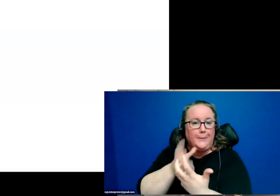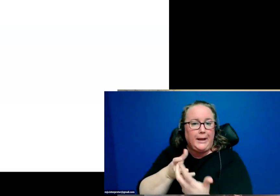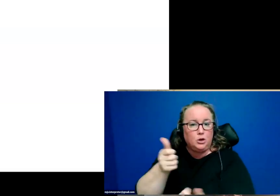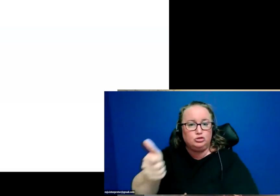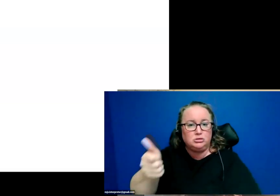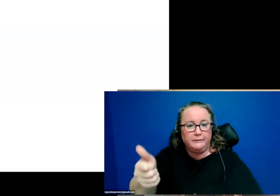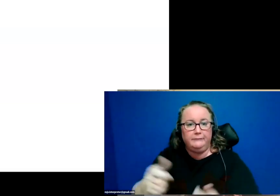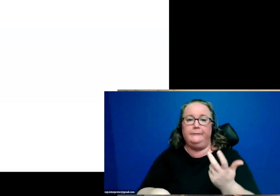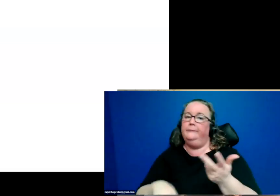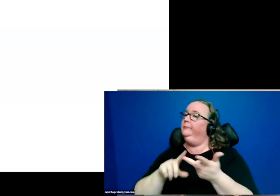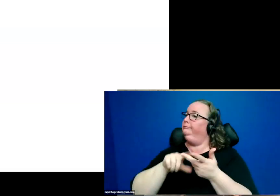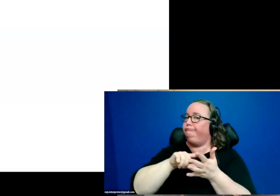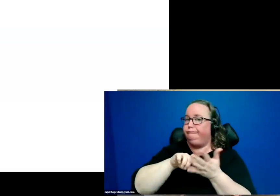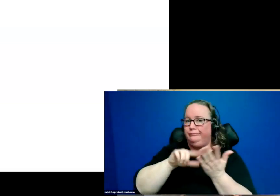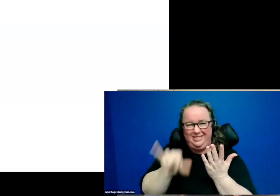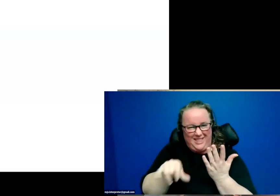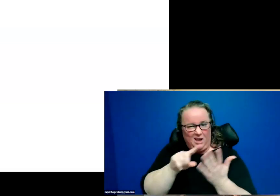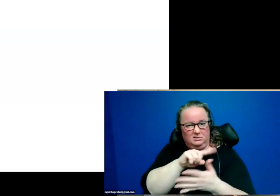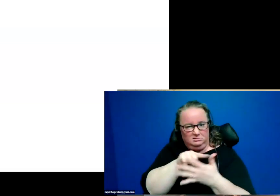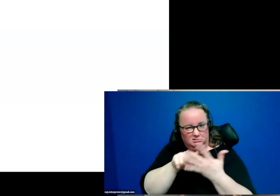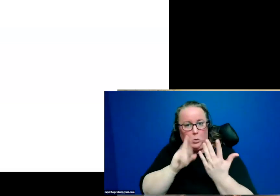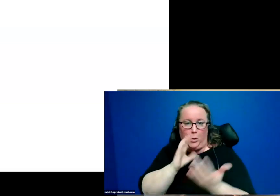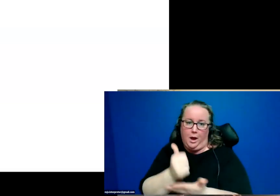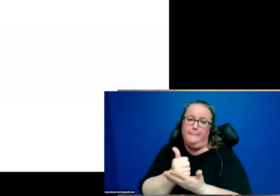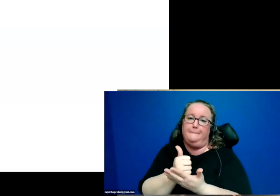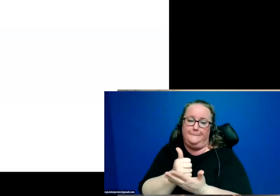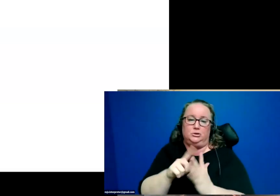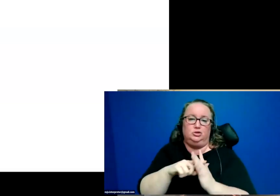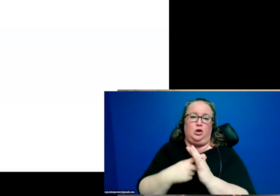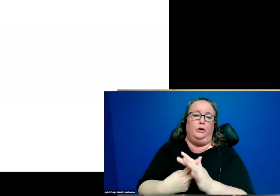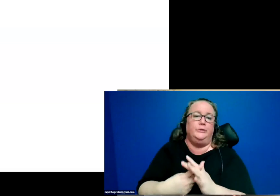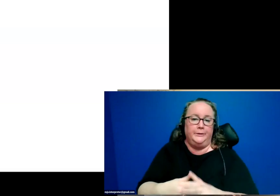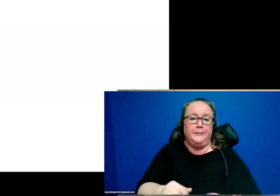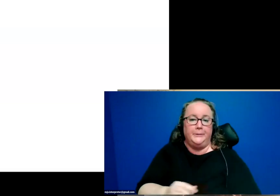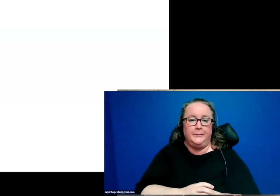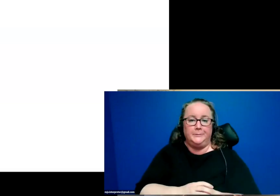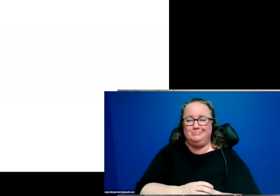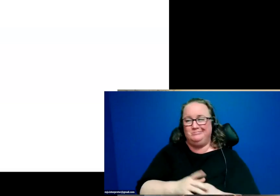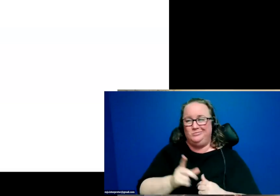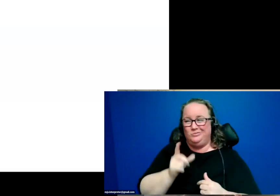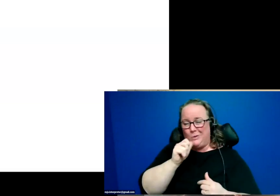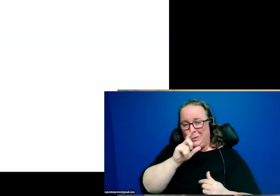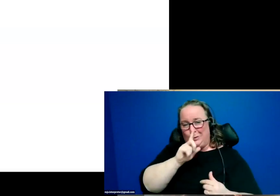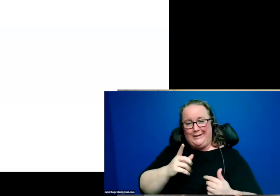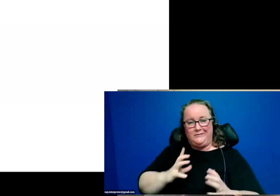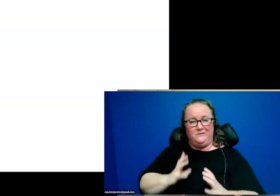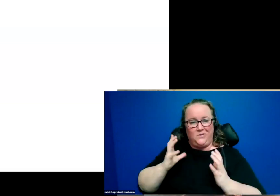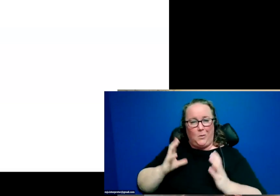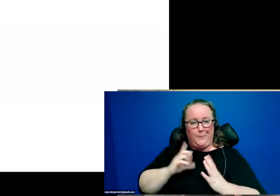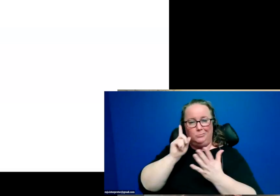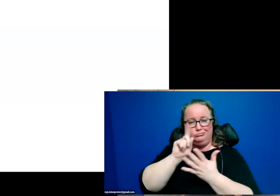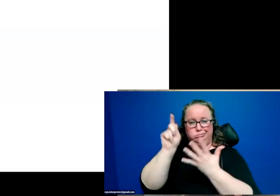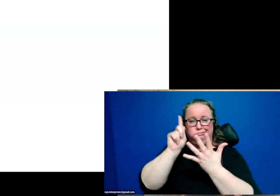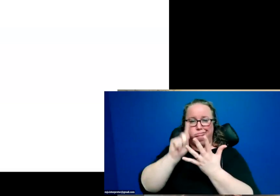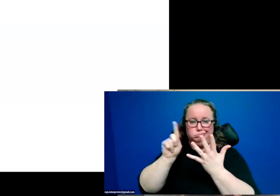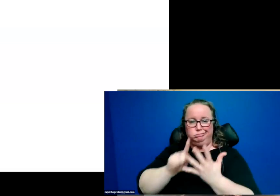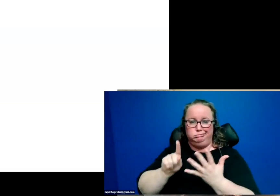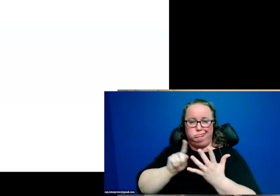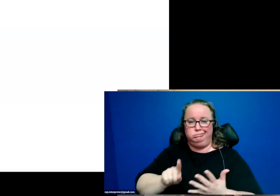I think getting at those questions can be helpful. There isn't a checklist as much as everyone would like that would just have a blanket list of